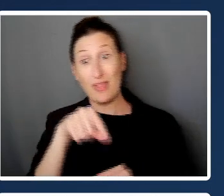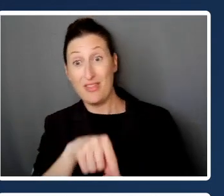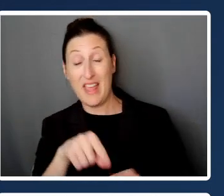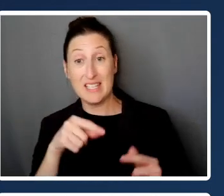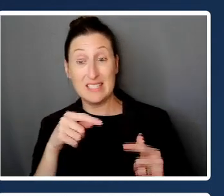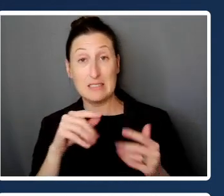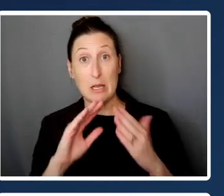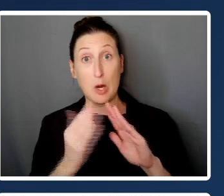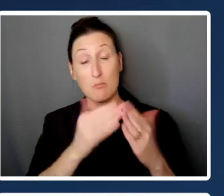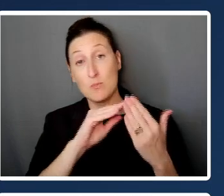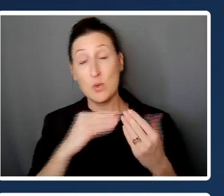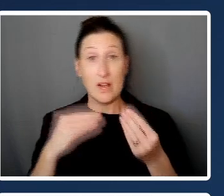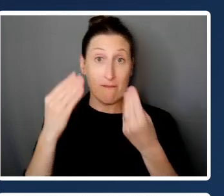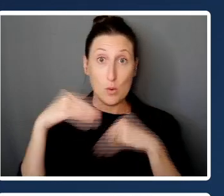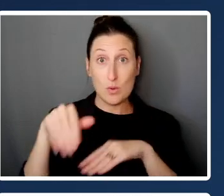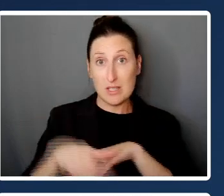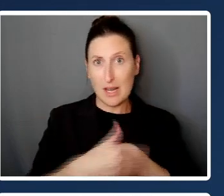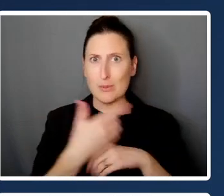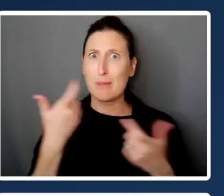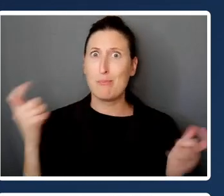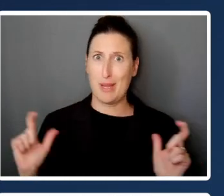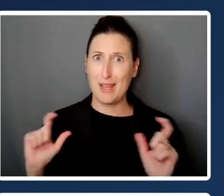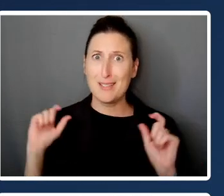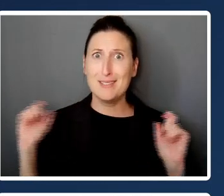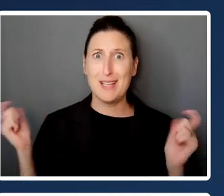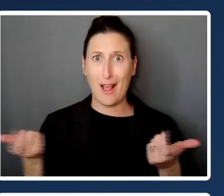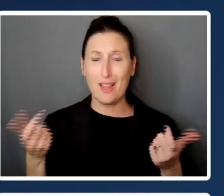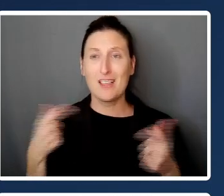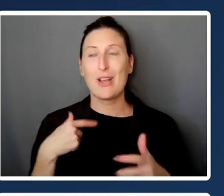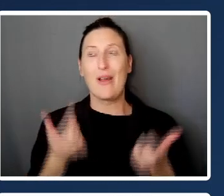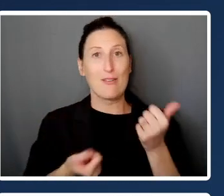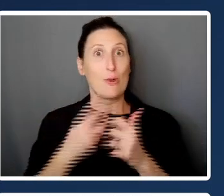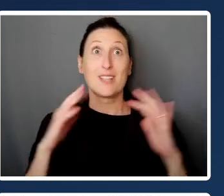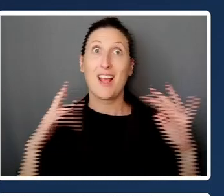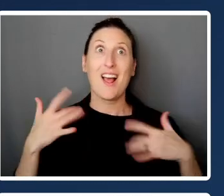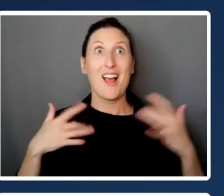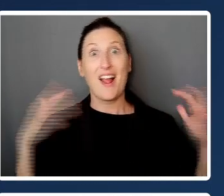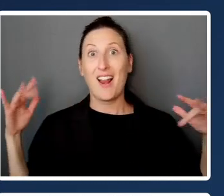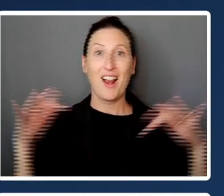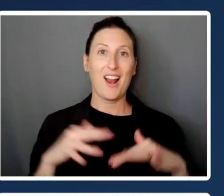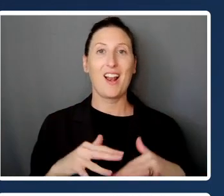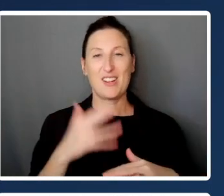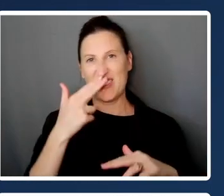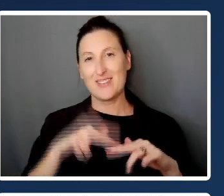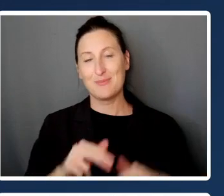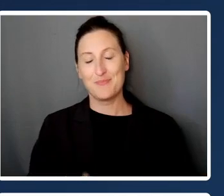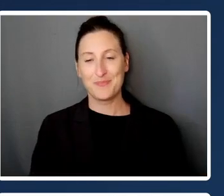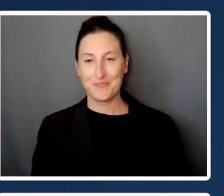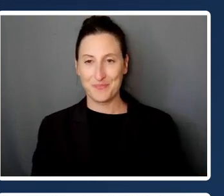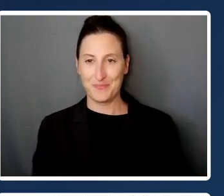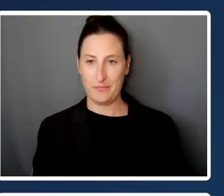it's been a really way -- a really nice way to get everyone together. Last slide. Next slide.